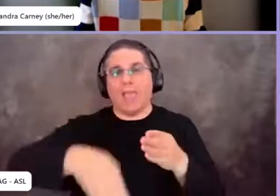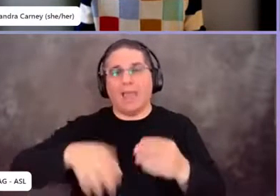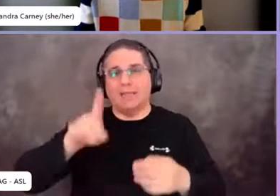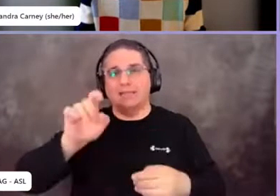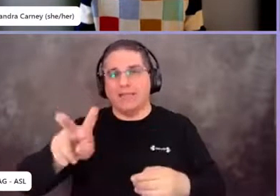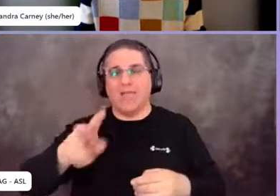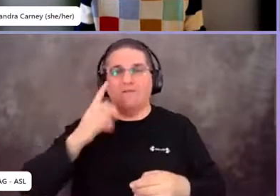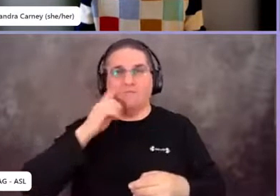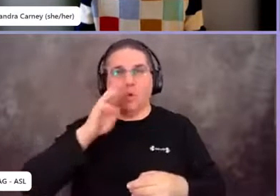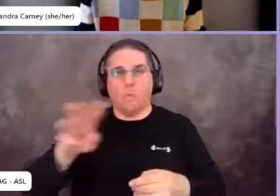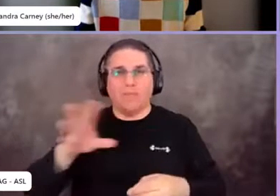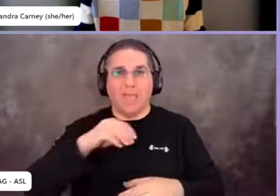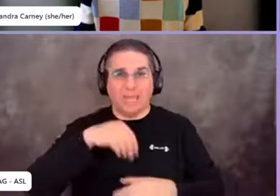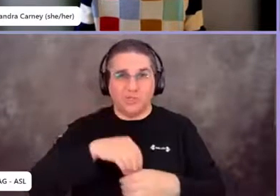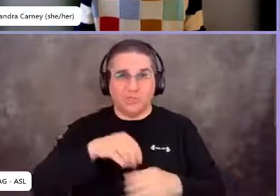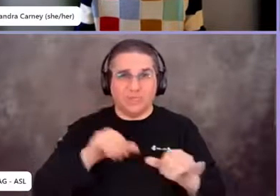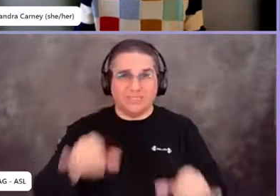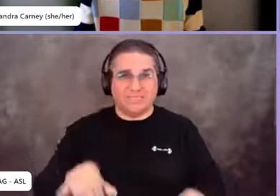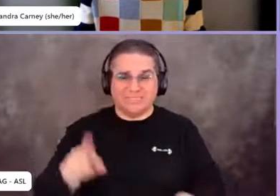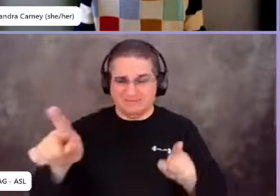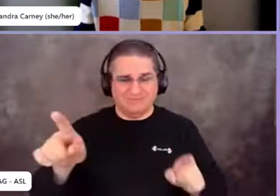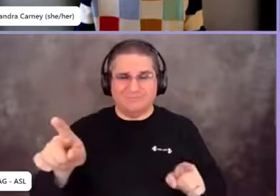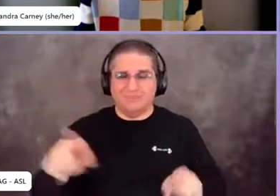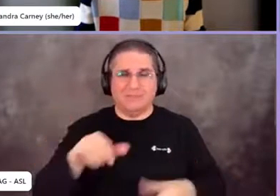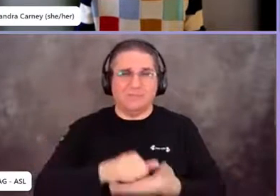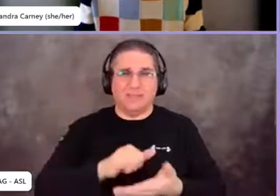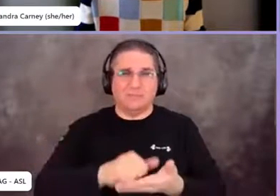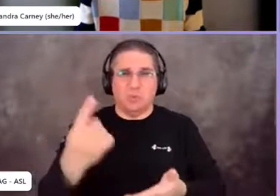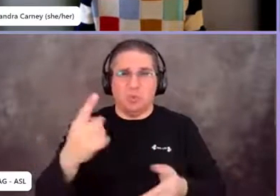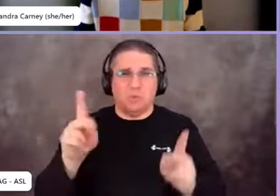person alone cannot bring in into QA testing and front end